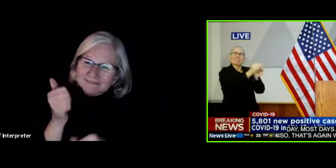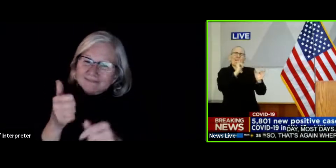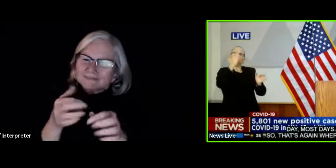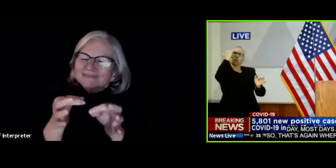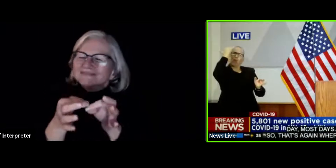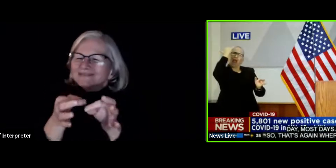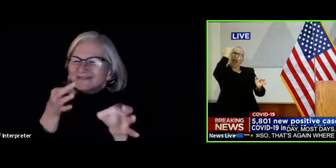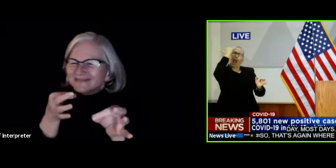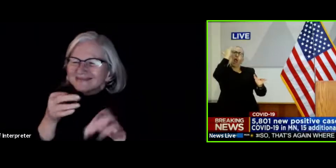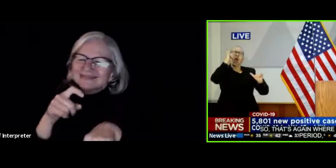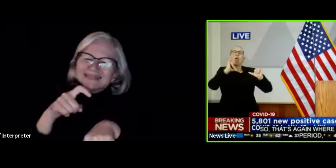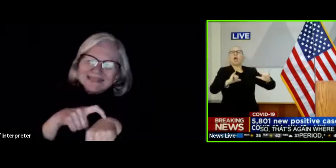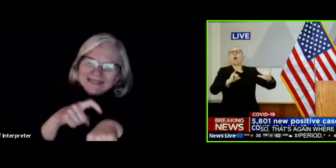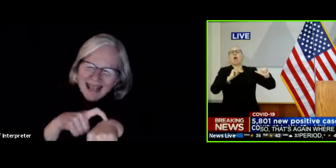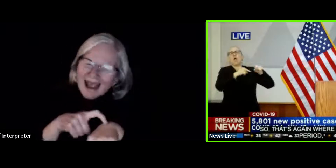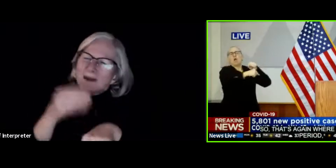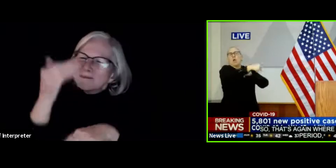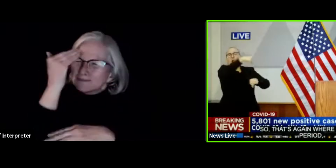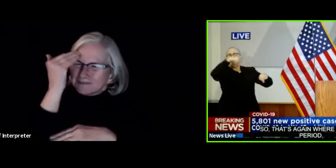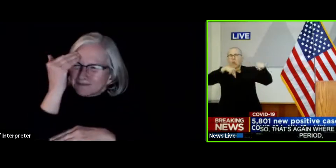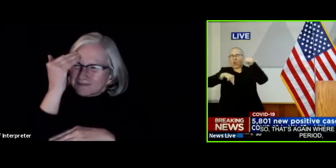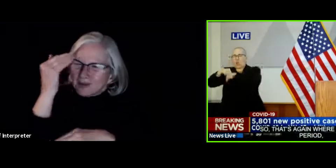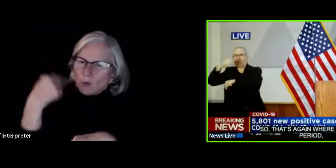WE'RE NOT COUNTING IT YET IN THE OFFICIAL STATISTICS ALSO TELLS